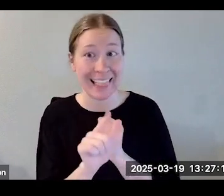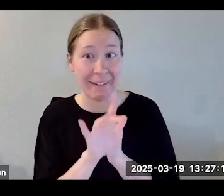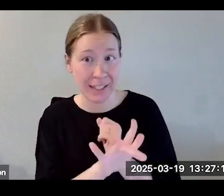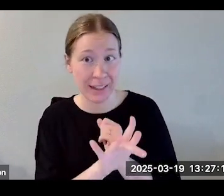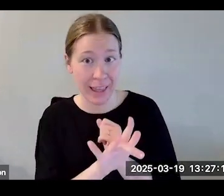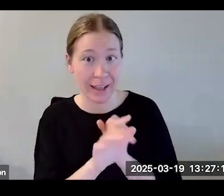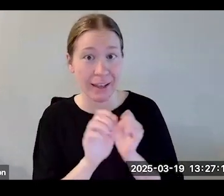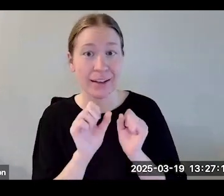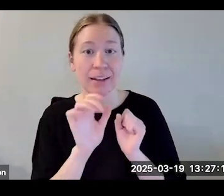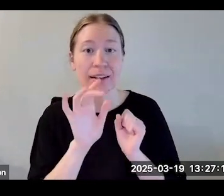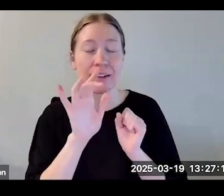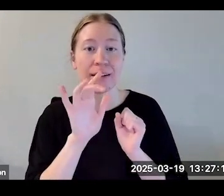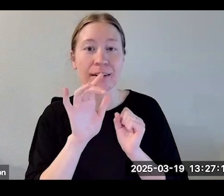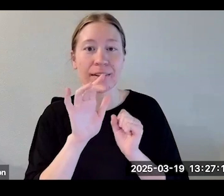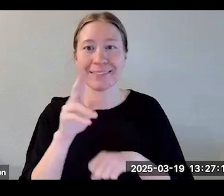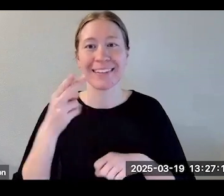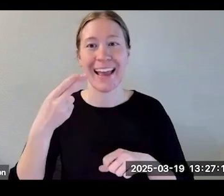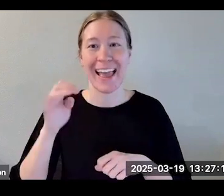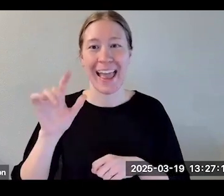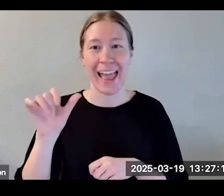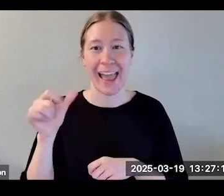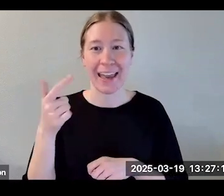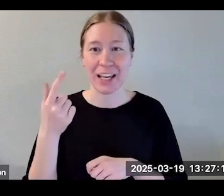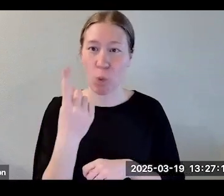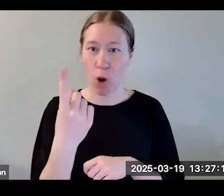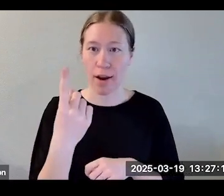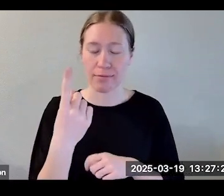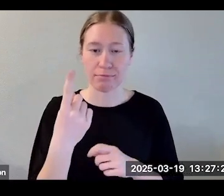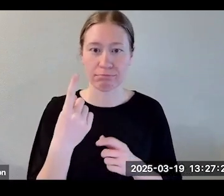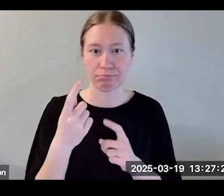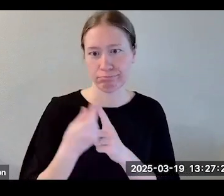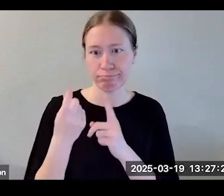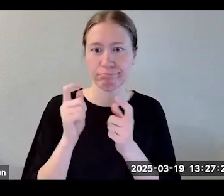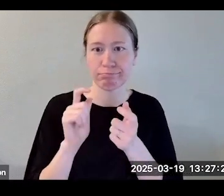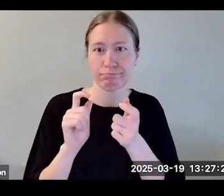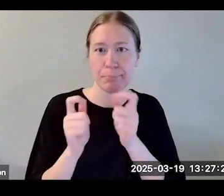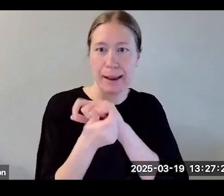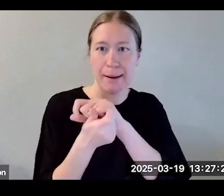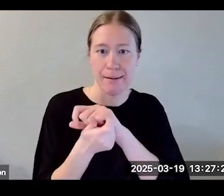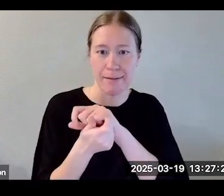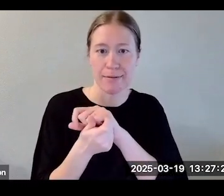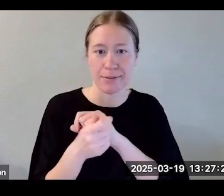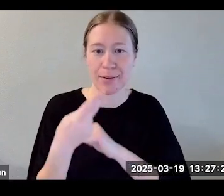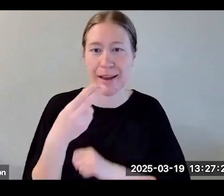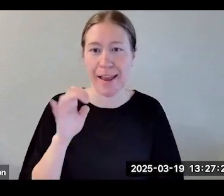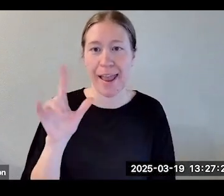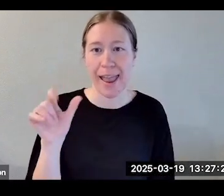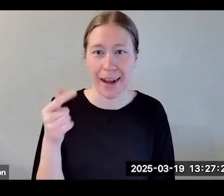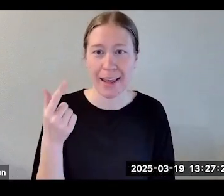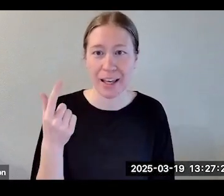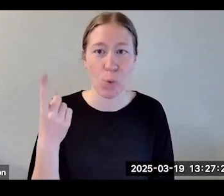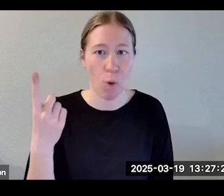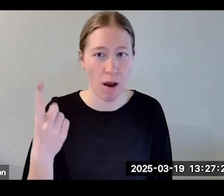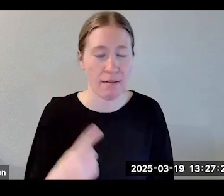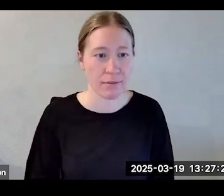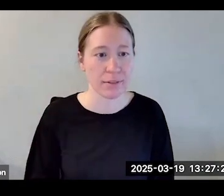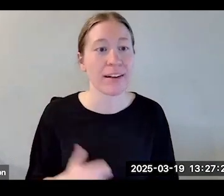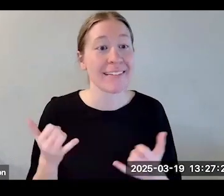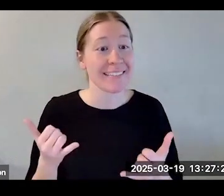in order to make that a heading one. You'll notice that in my navigation option here, I'm seeing now that this is a heading.